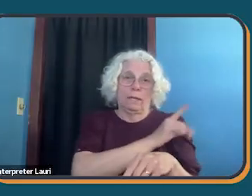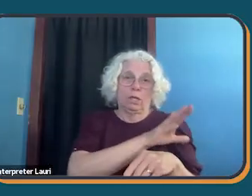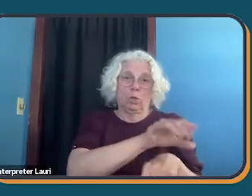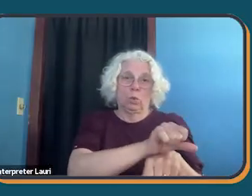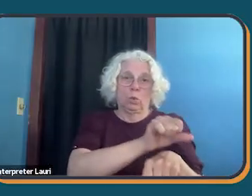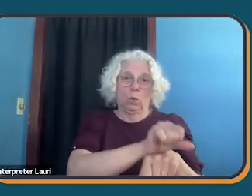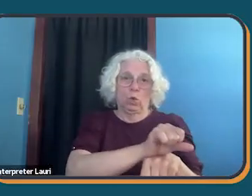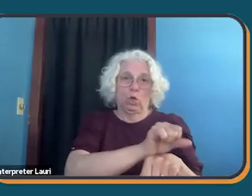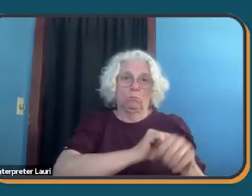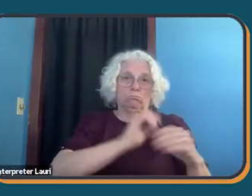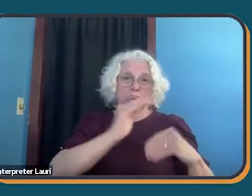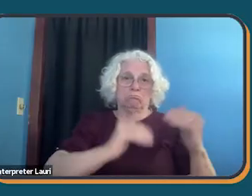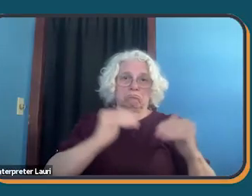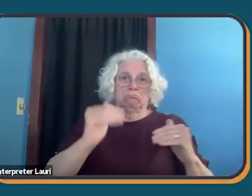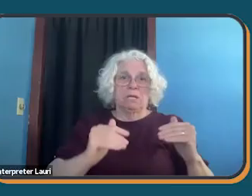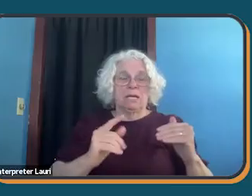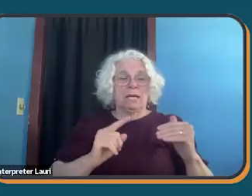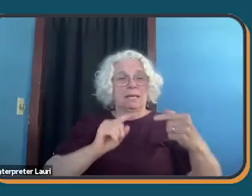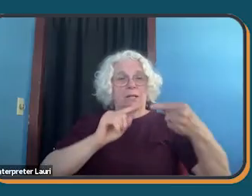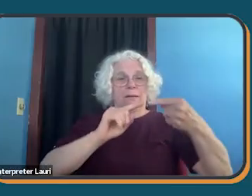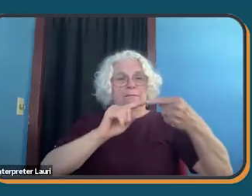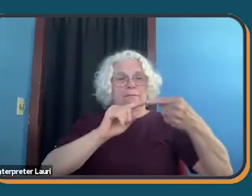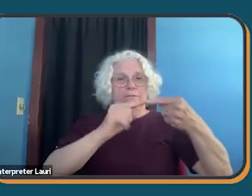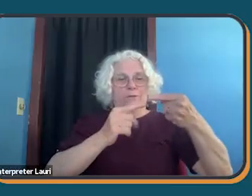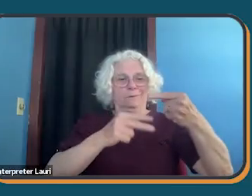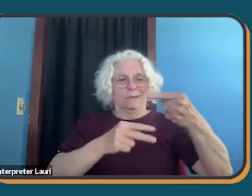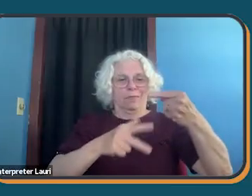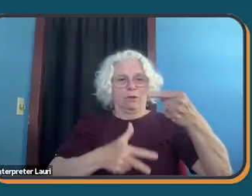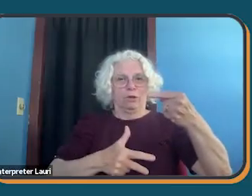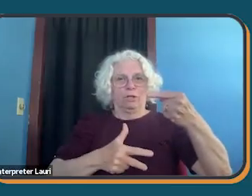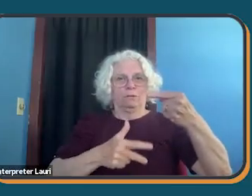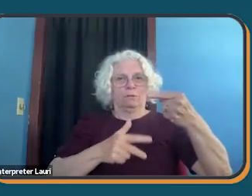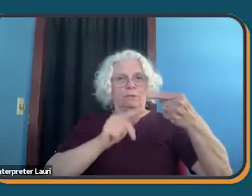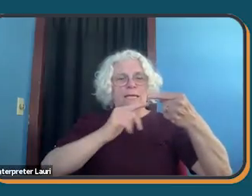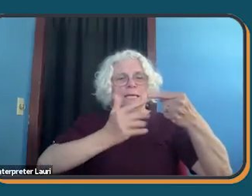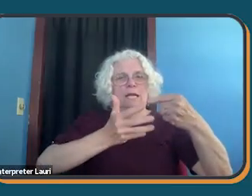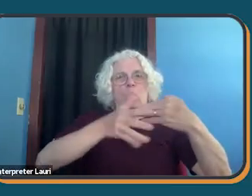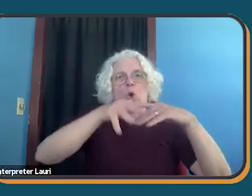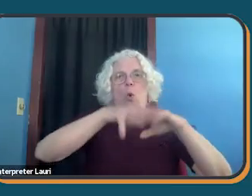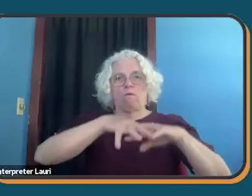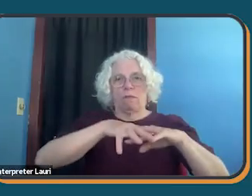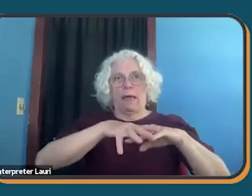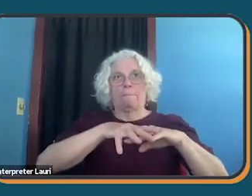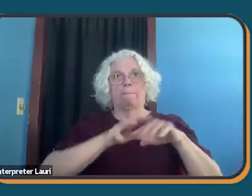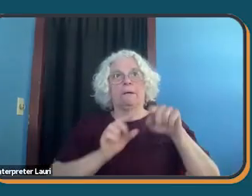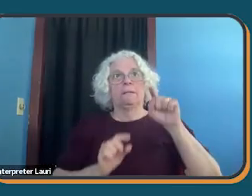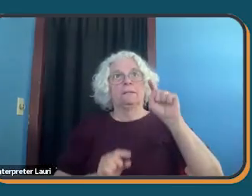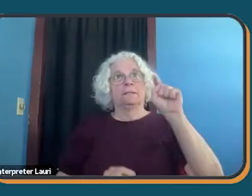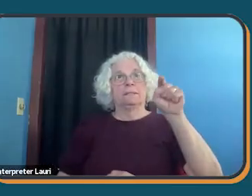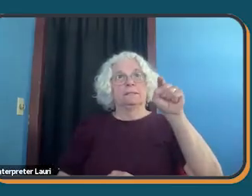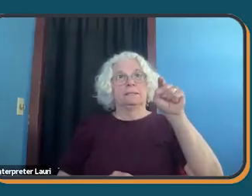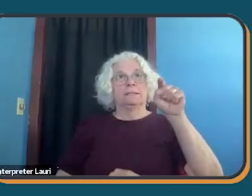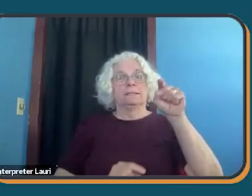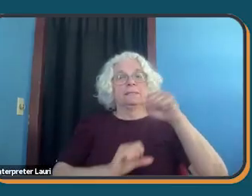and the phases can overlap. You don't need to finish one before you start the next one. So, the first phase is the foundation,